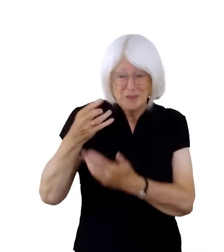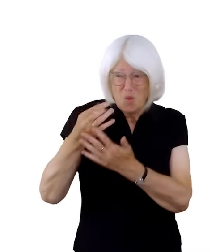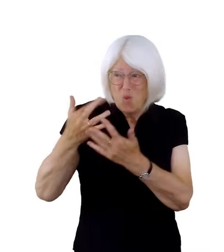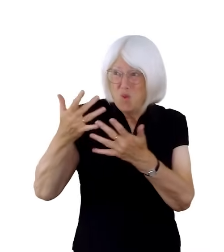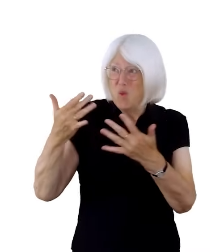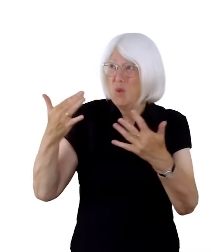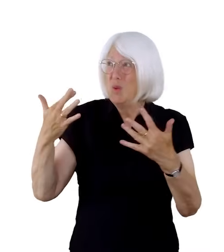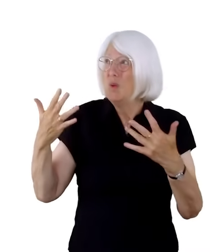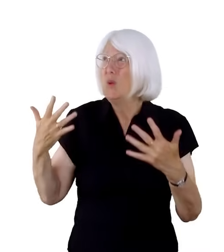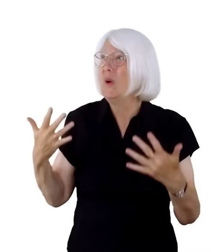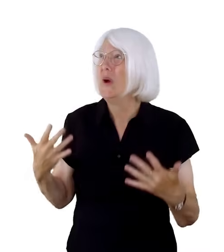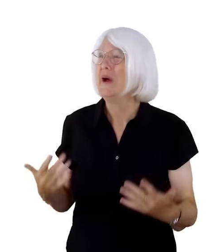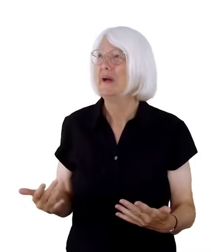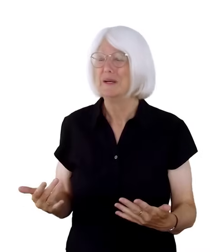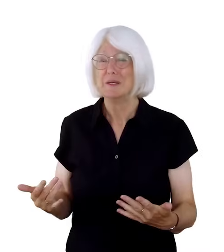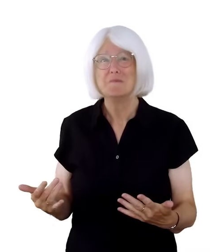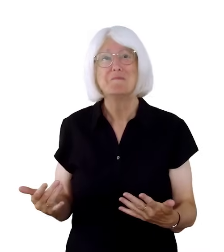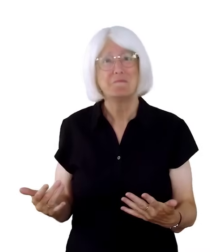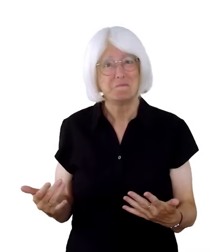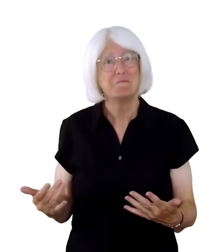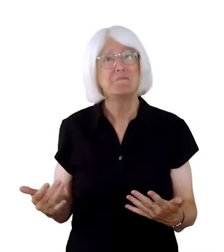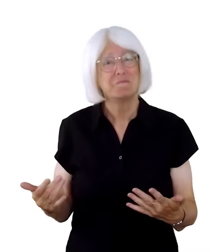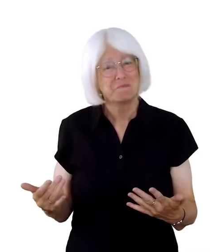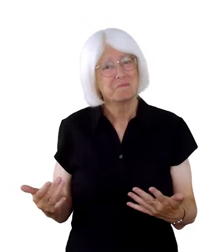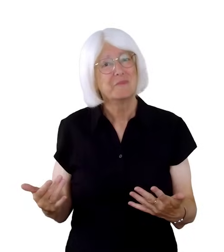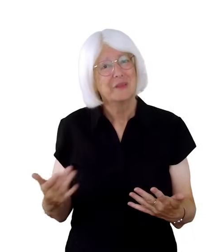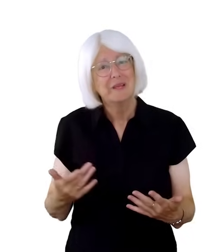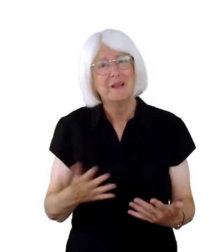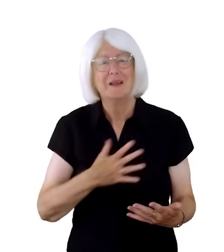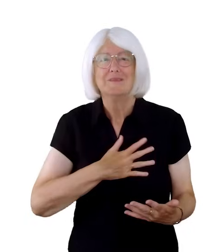And mercies without end